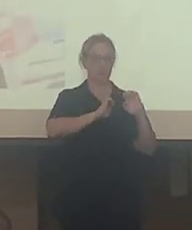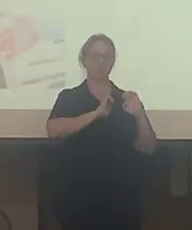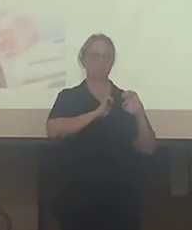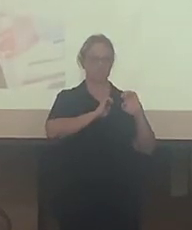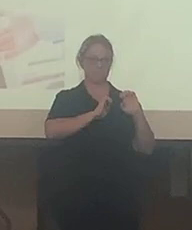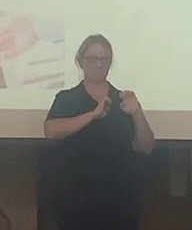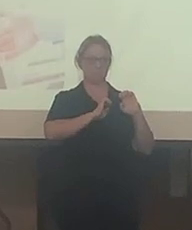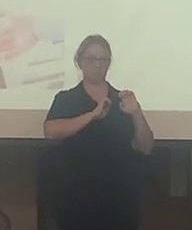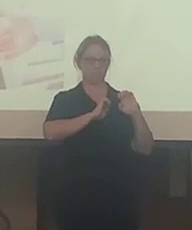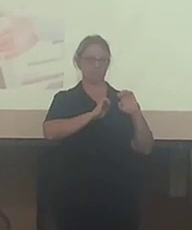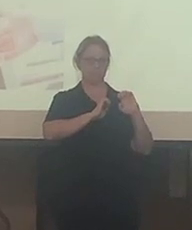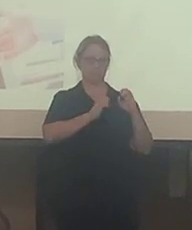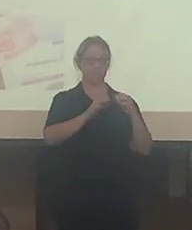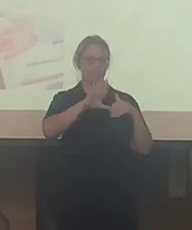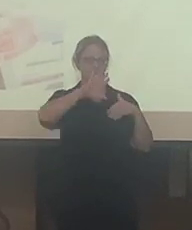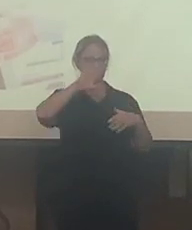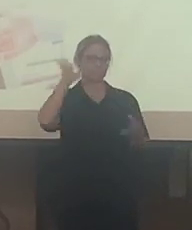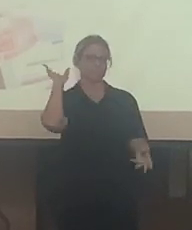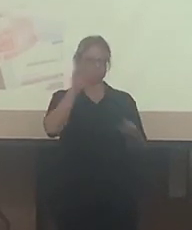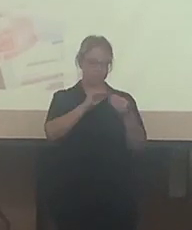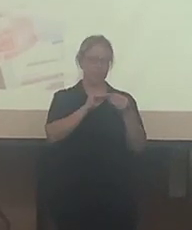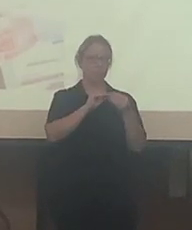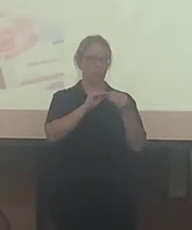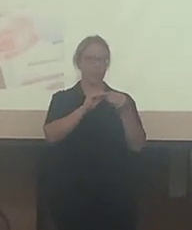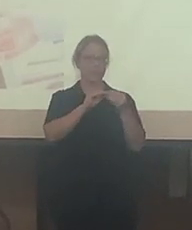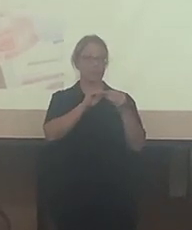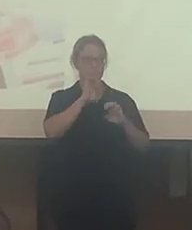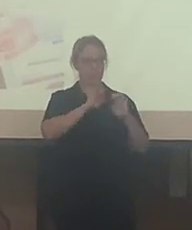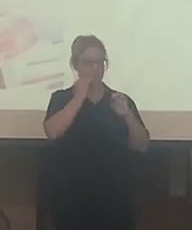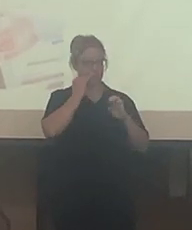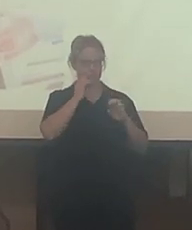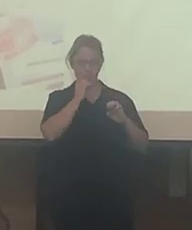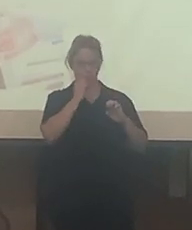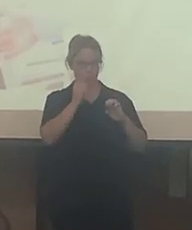if you don't have that information you can't bring that to the services that are the students